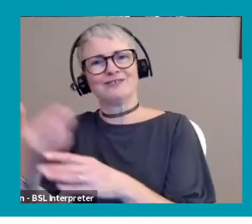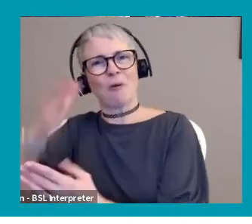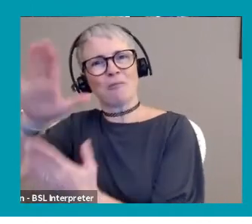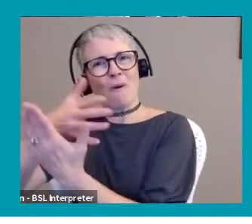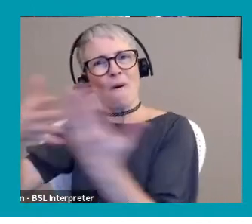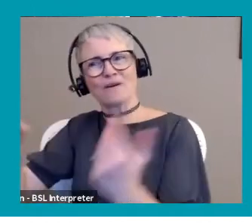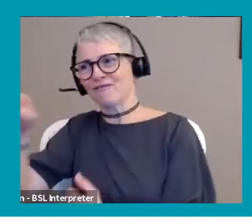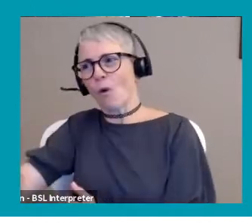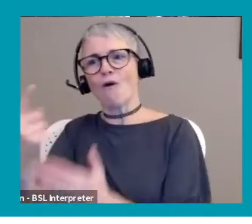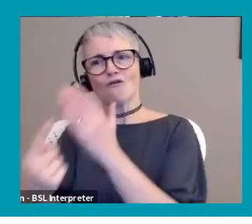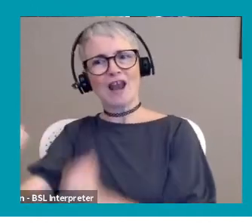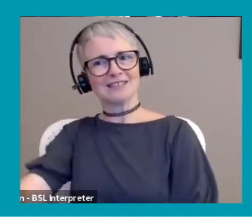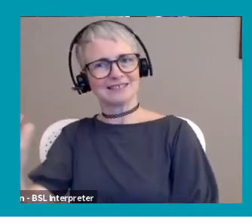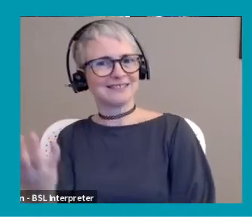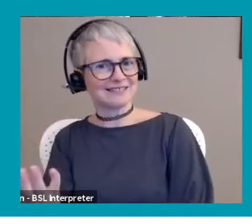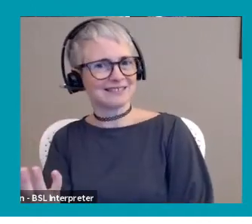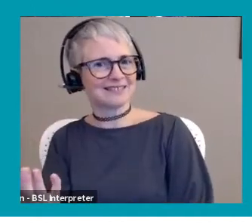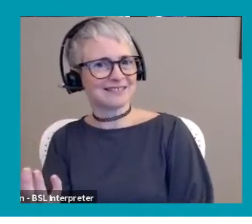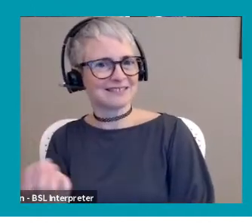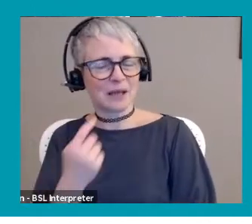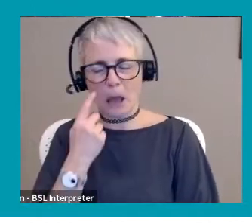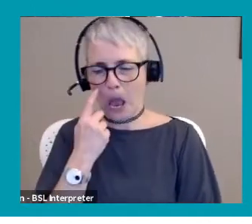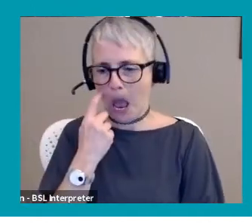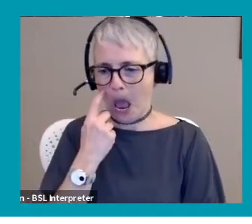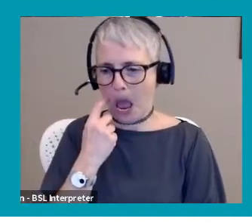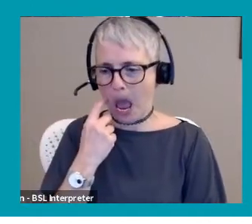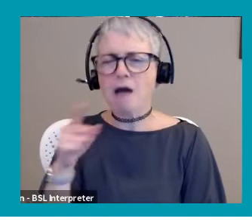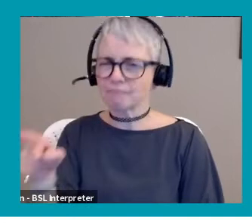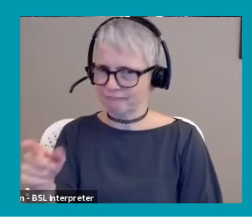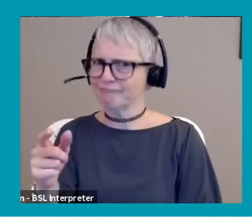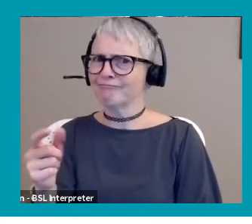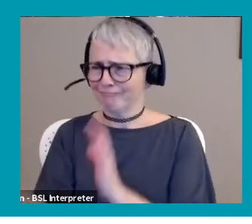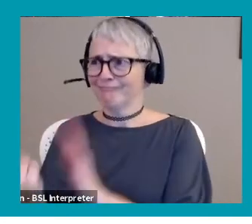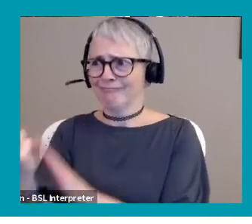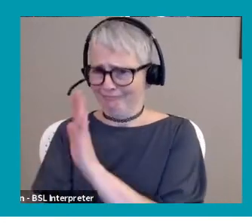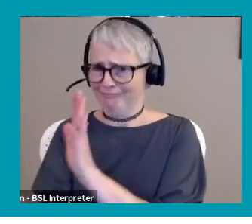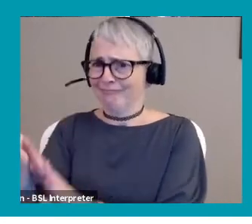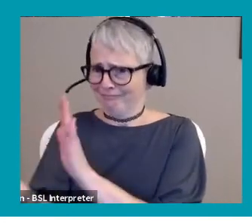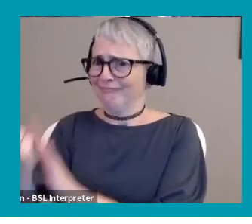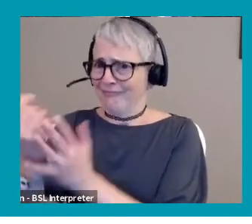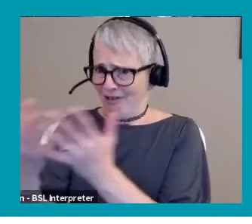to people keen to do some freelancing, they are popping up all the time and it's an alternative way of working.